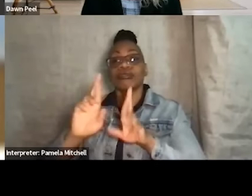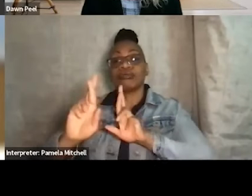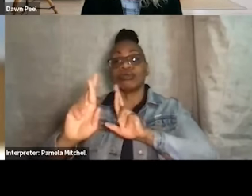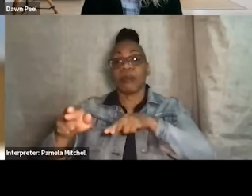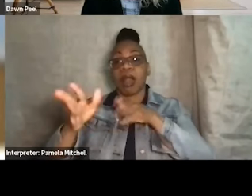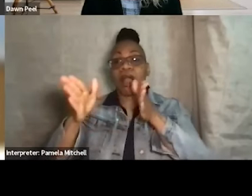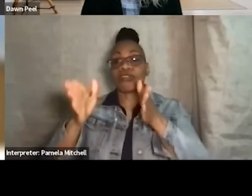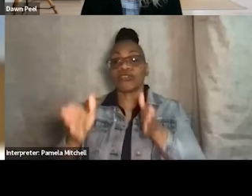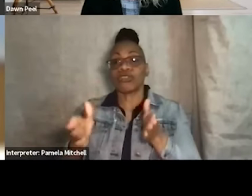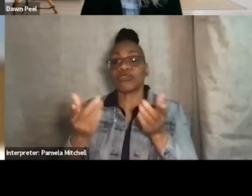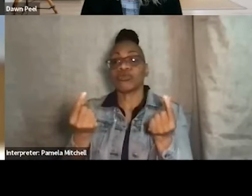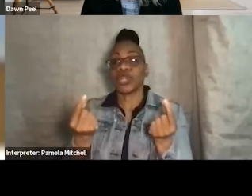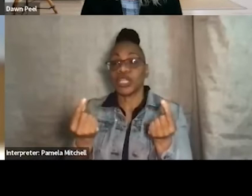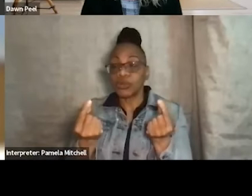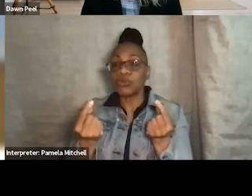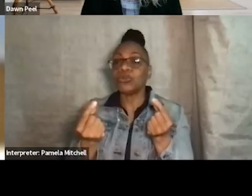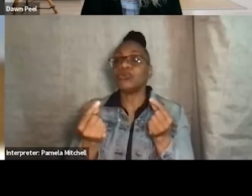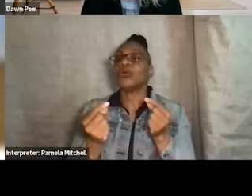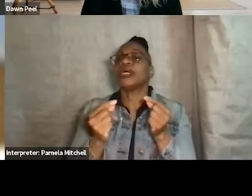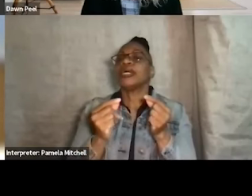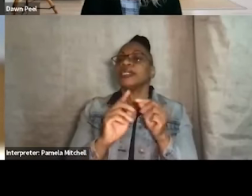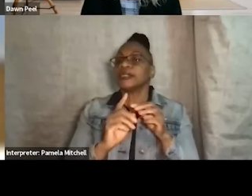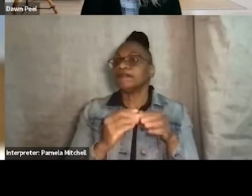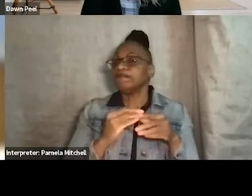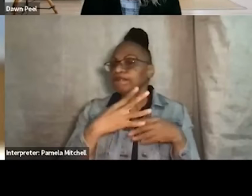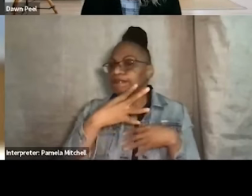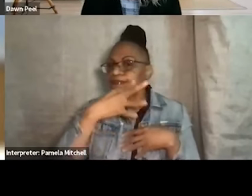they go out when an active rescue is warranted,